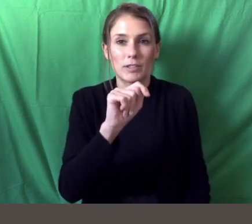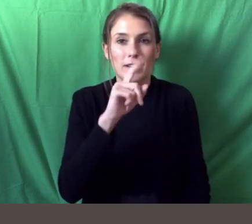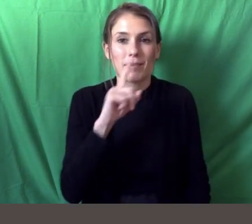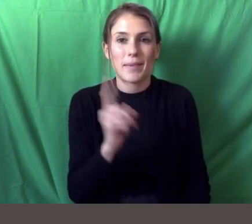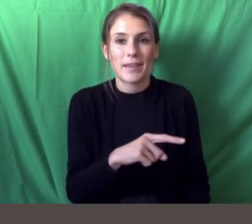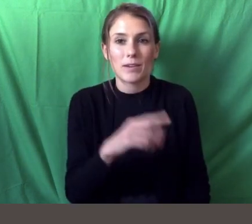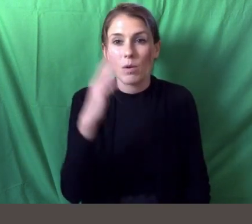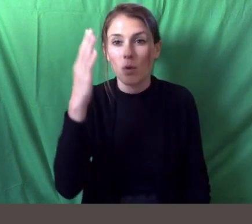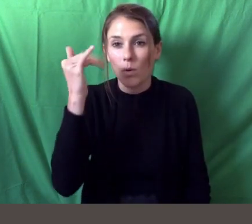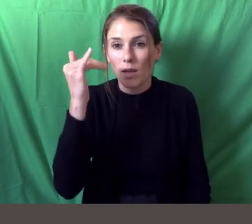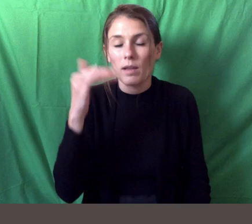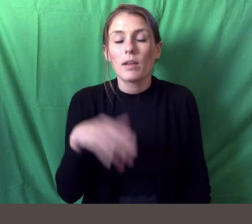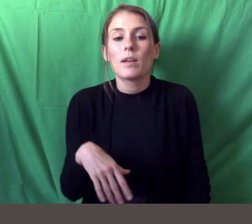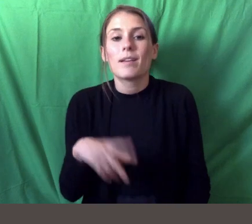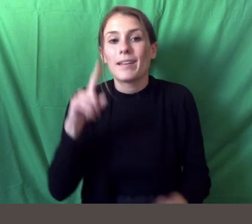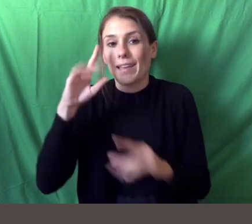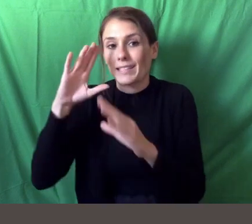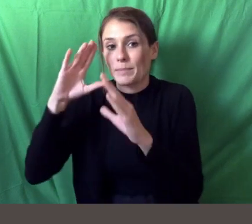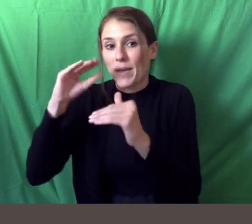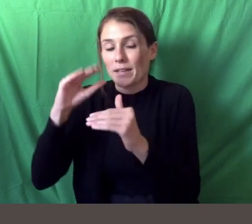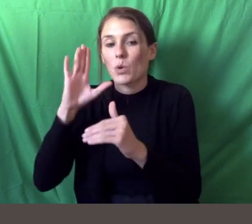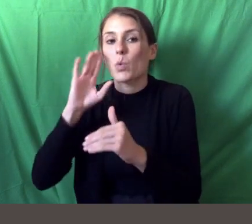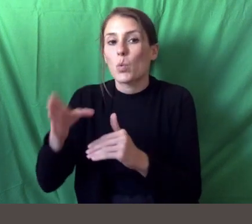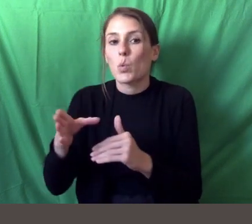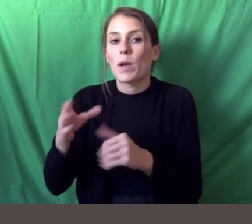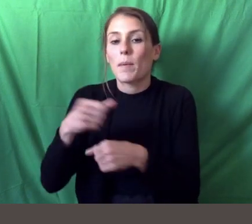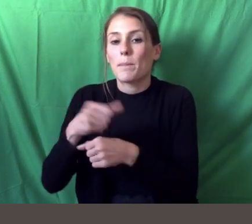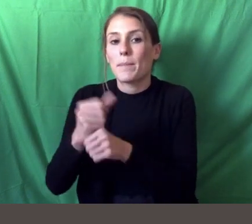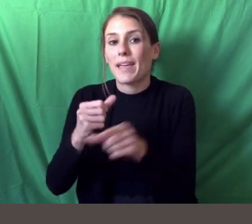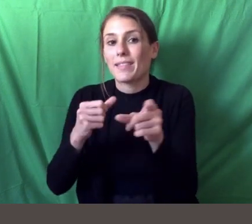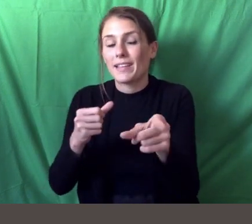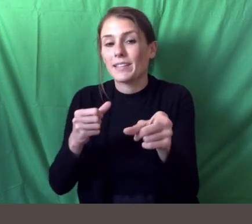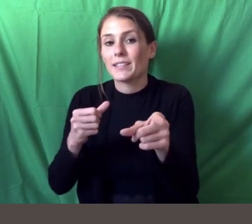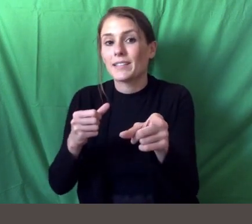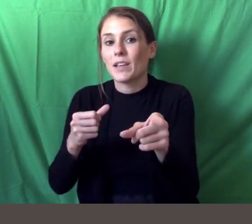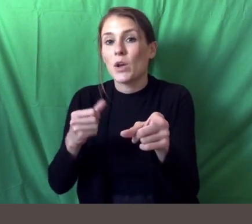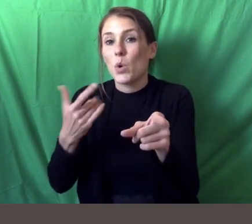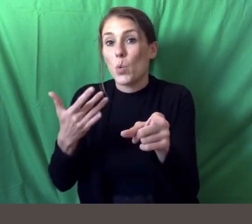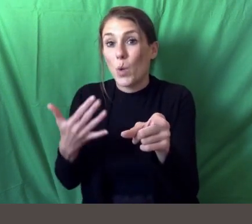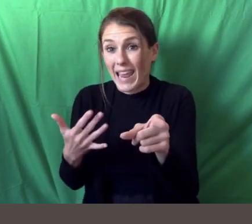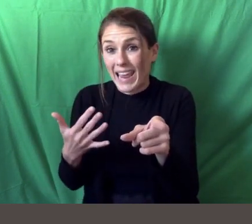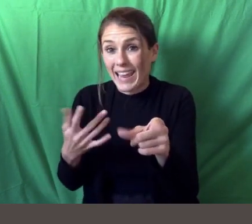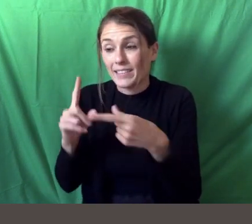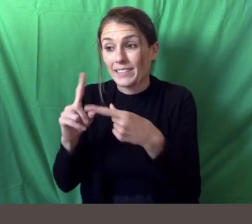Why? Using expect will make the assertions wait for elements to be ready before checking them.